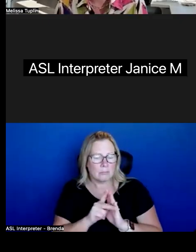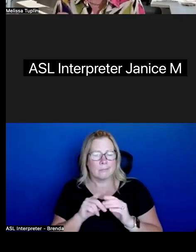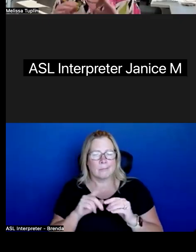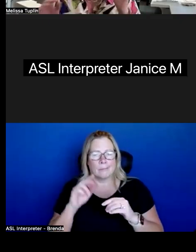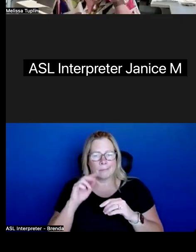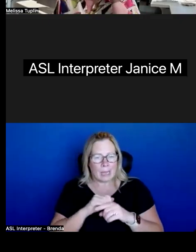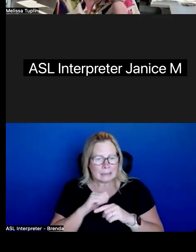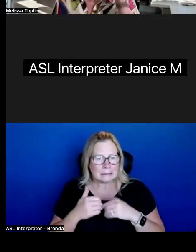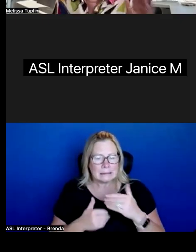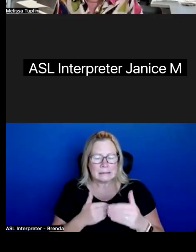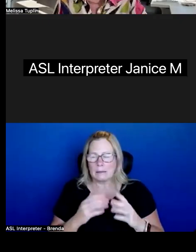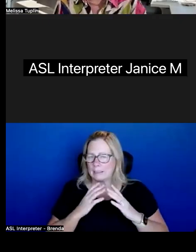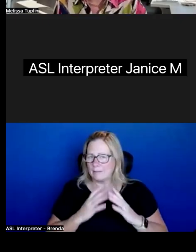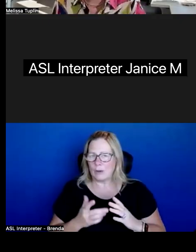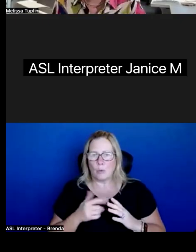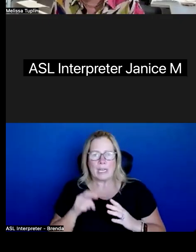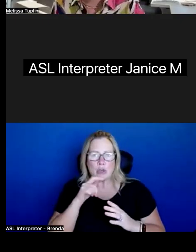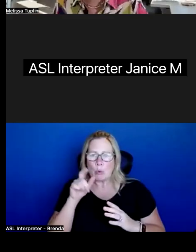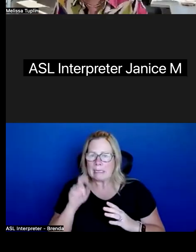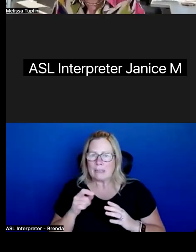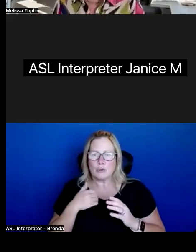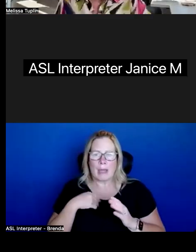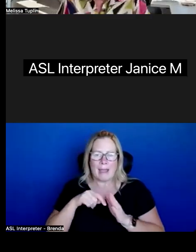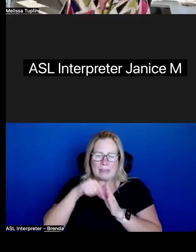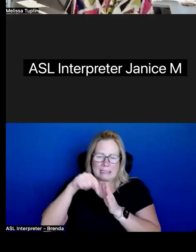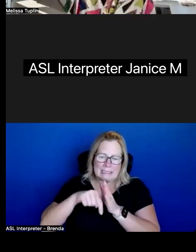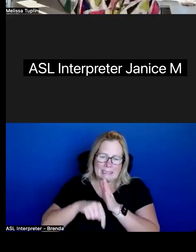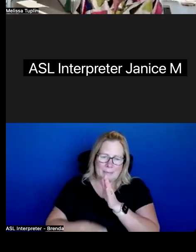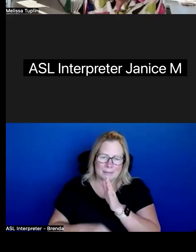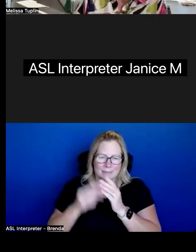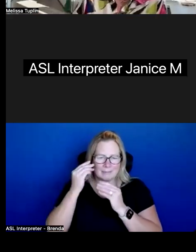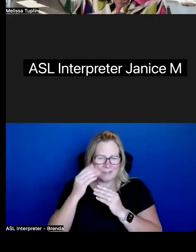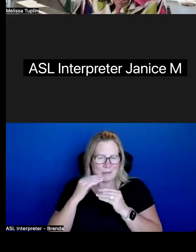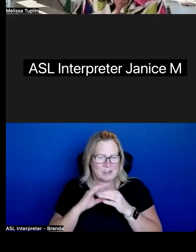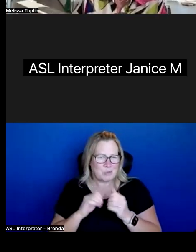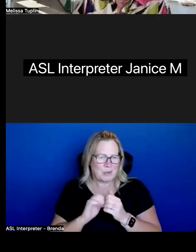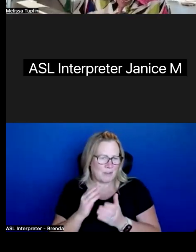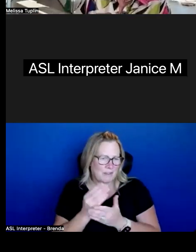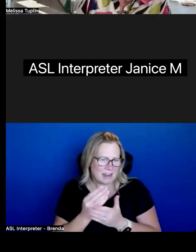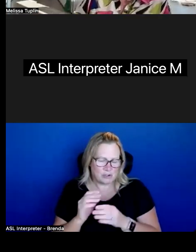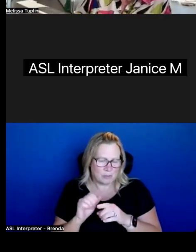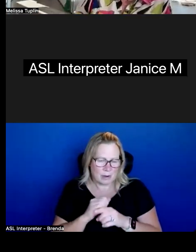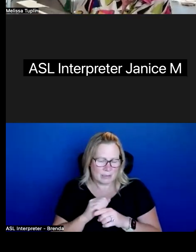too. We don't need to get into the deep, deep nitty gritty of your financial practices.